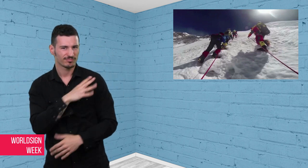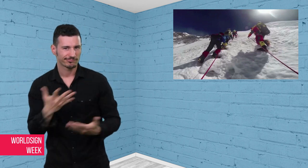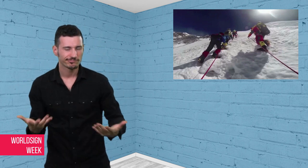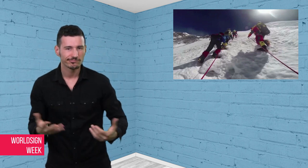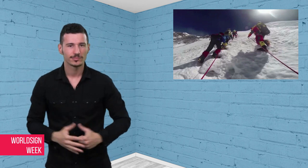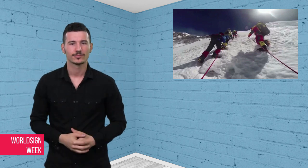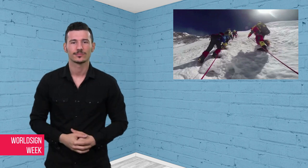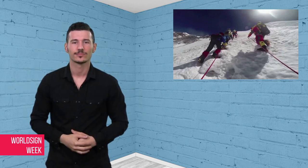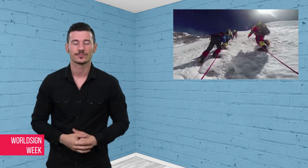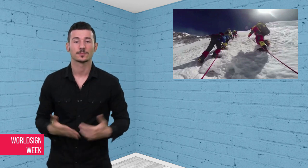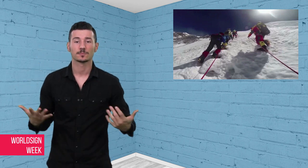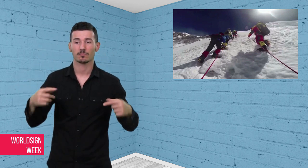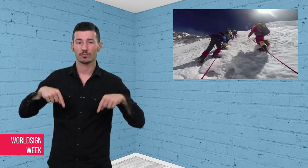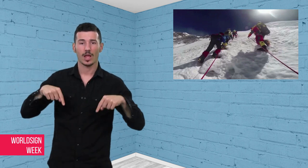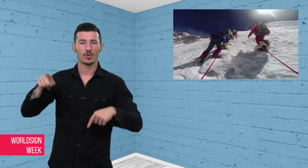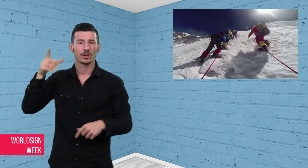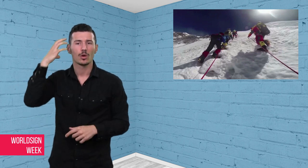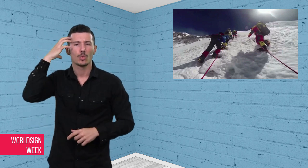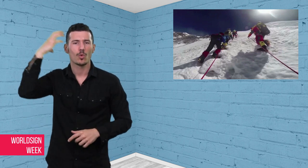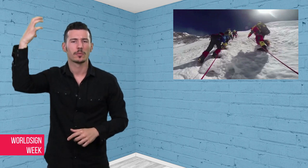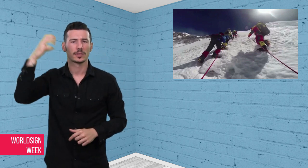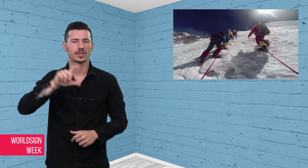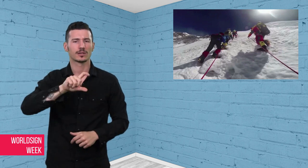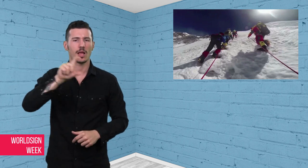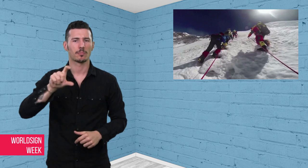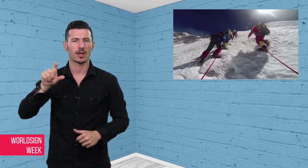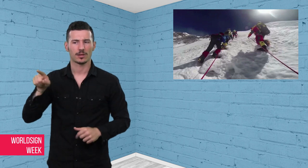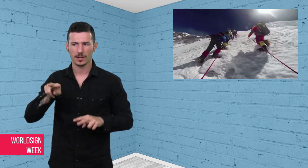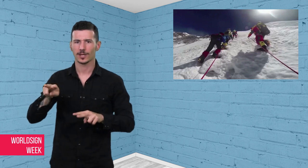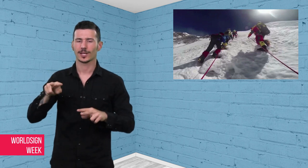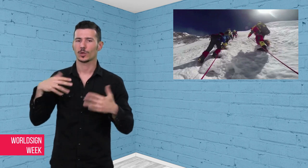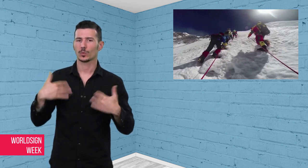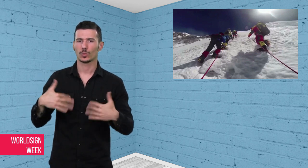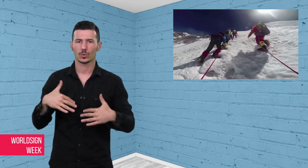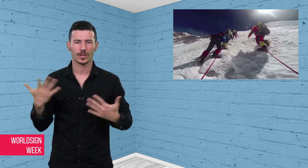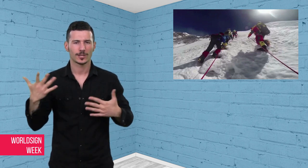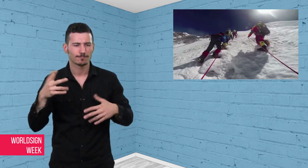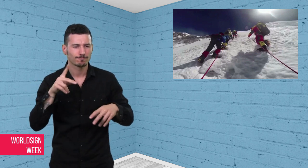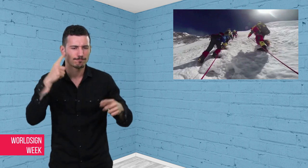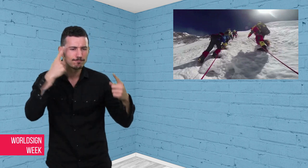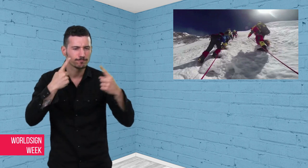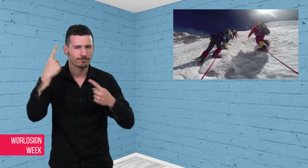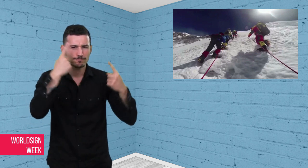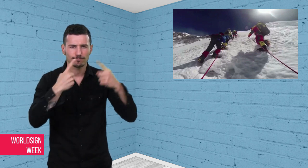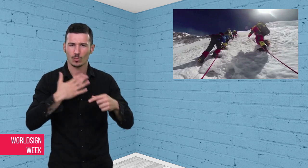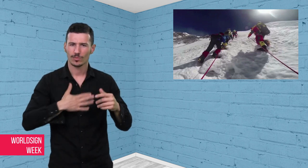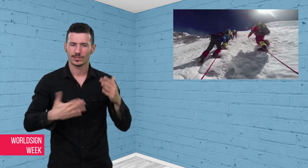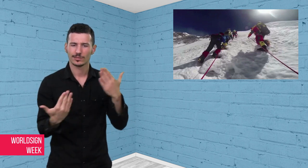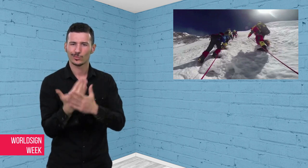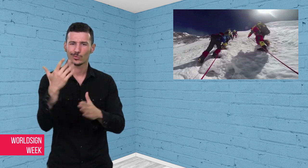limit. Under Nepali law, climbers have